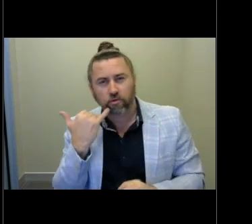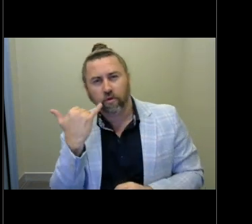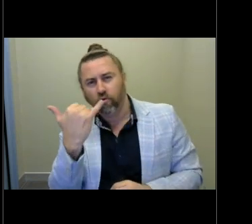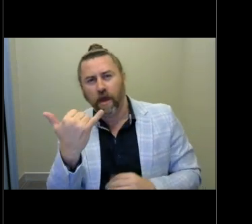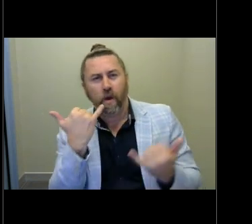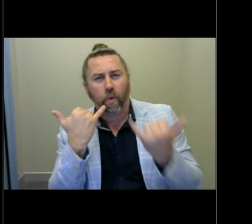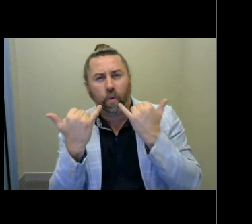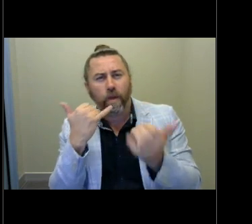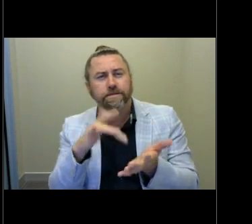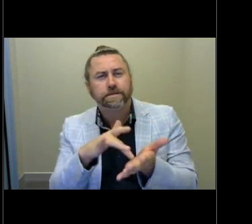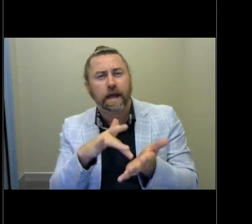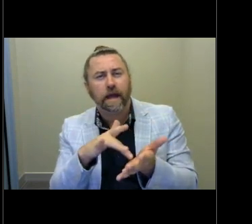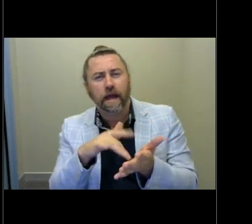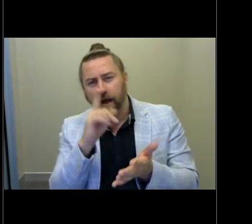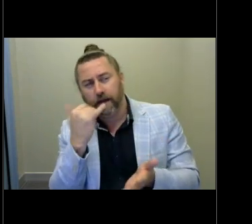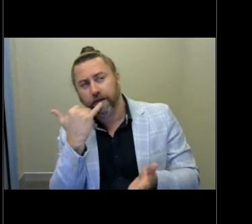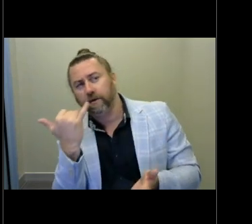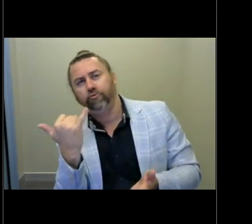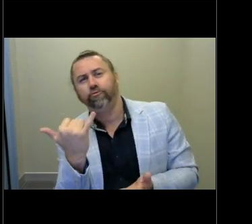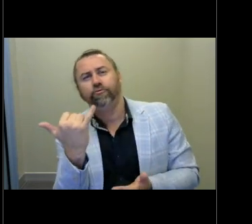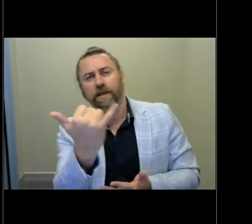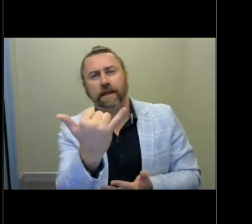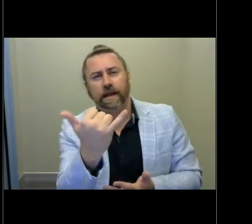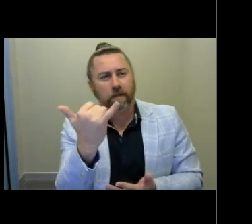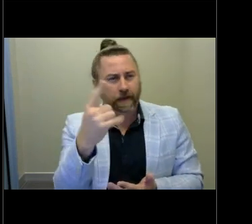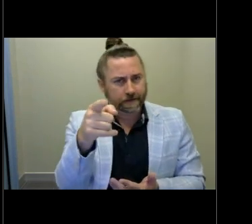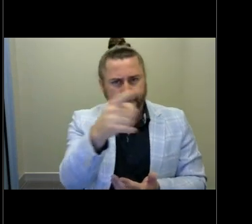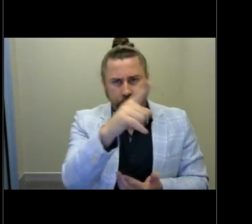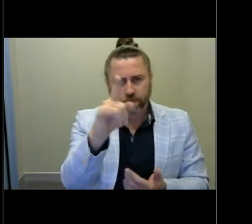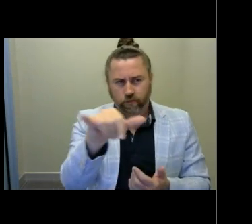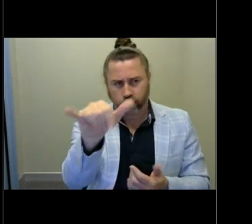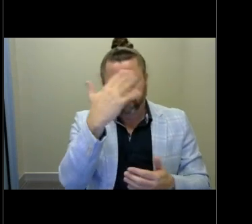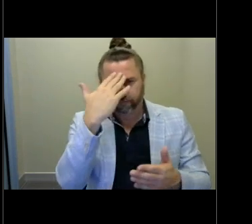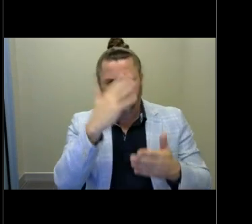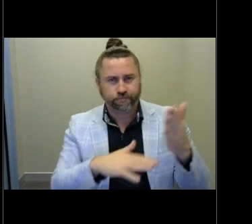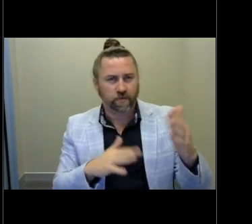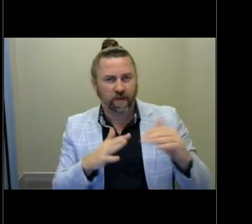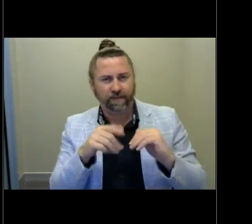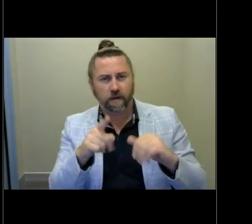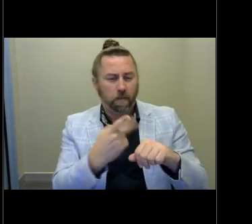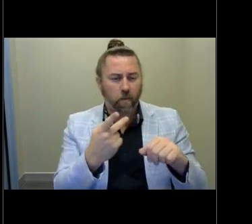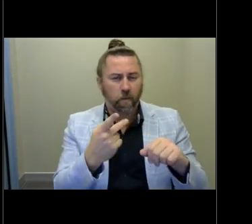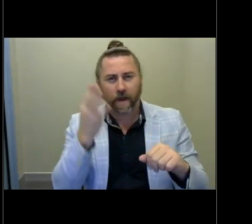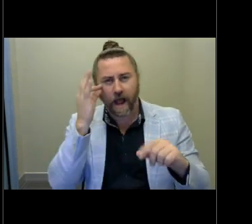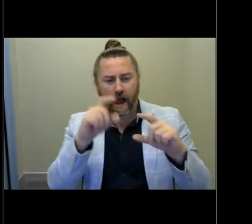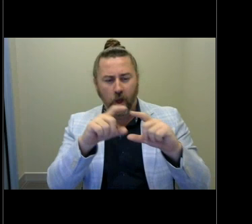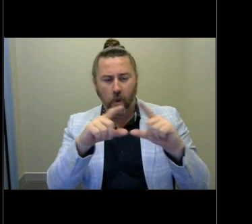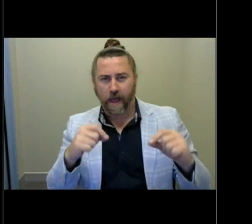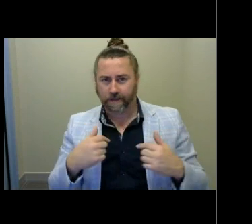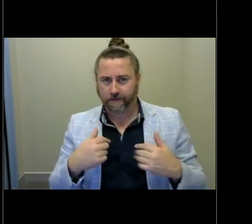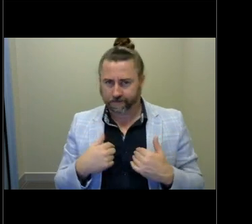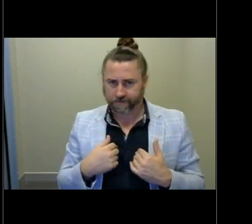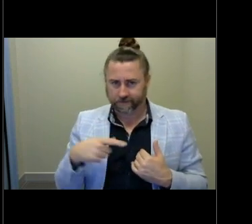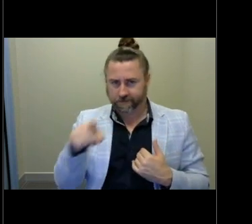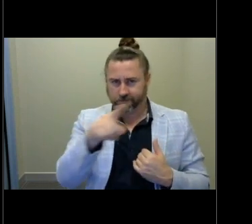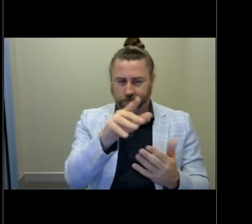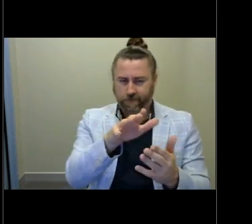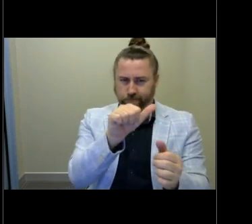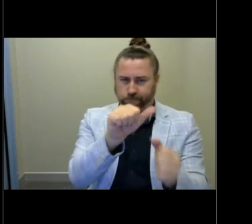if some advice can be provided on that by someone far more qualified than me in that area.